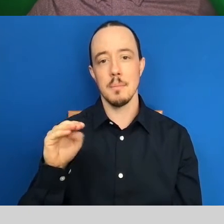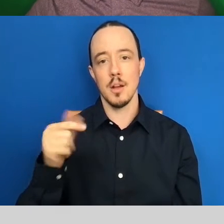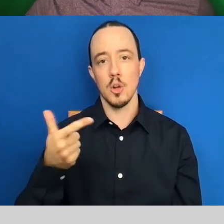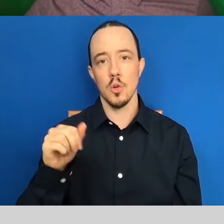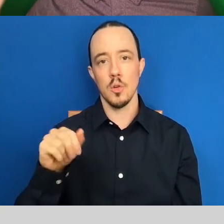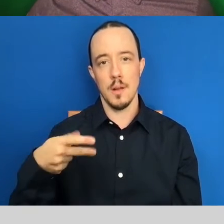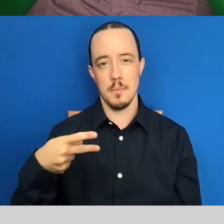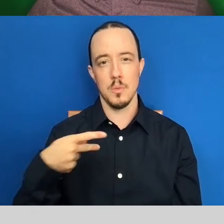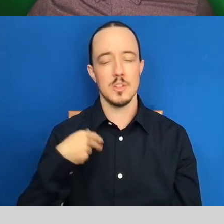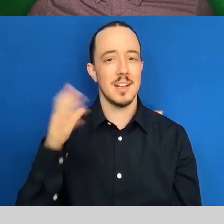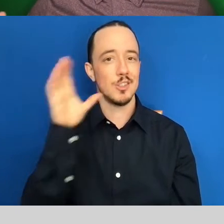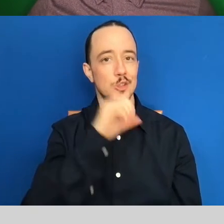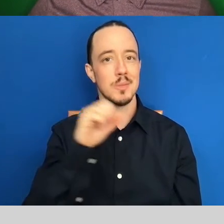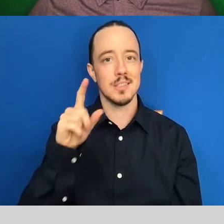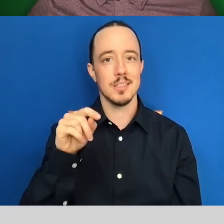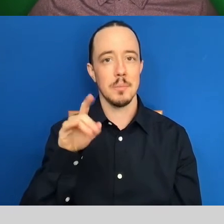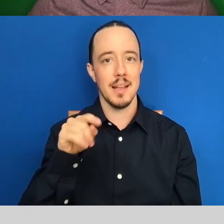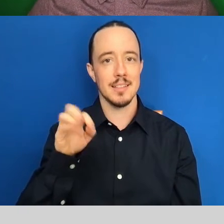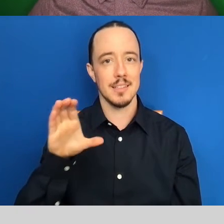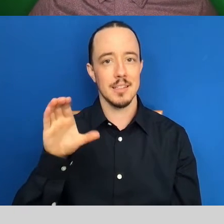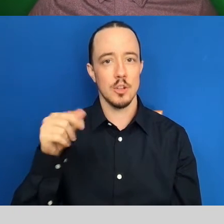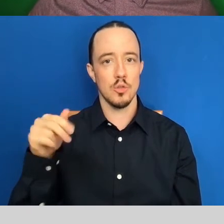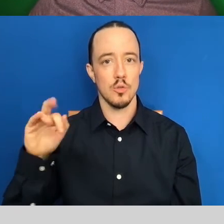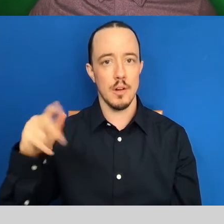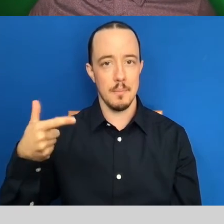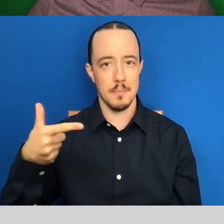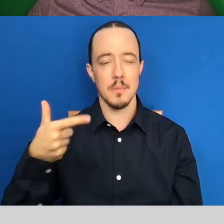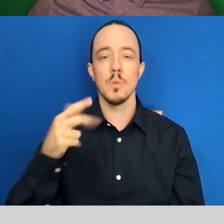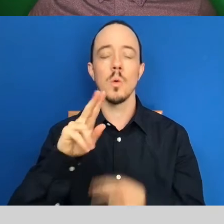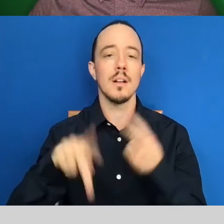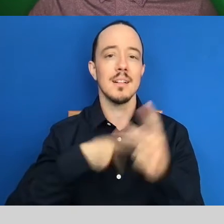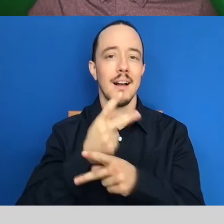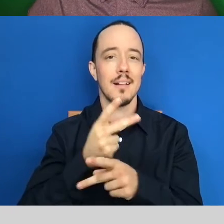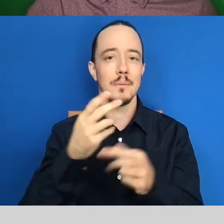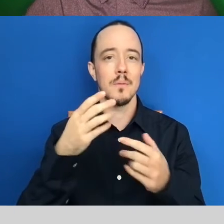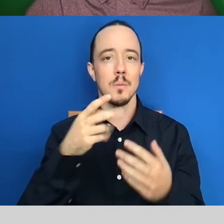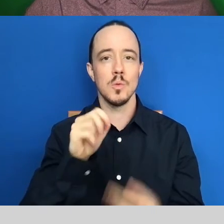Semgrep, which I have to assume is short for a semantic grep is one such tool in this space.